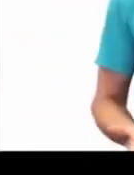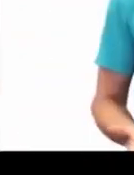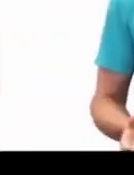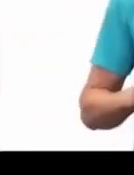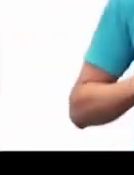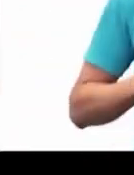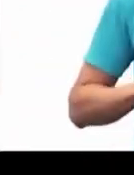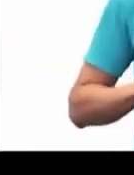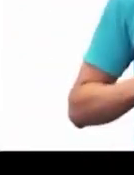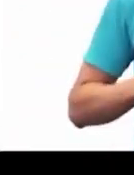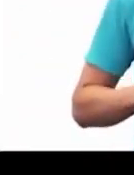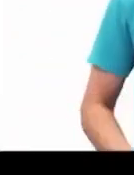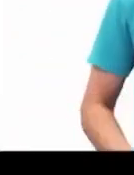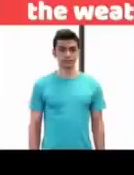Meet Abeshak. He's signing --